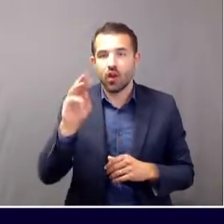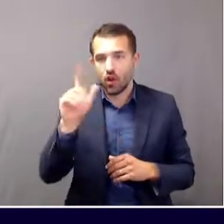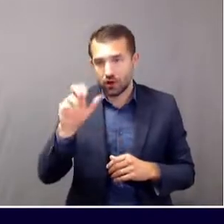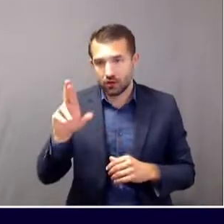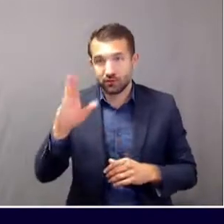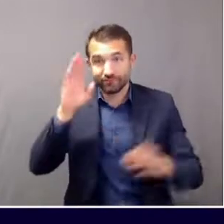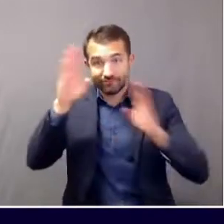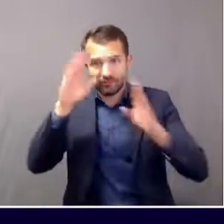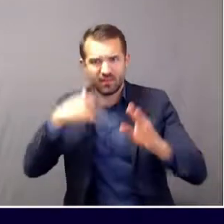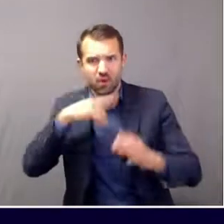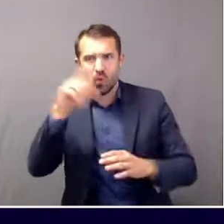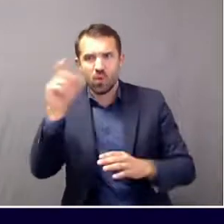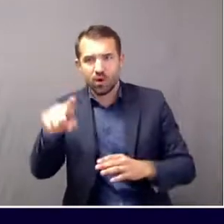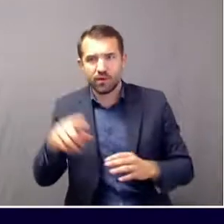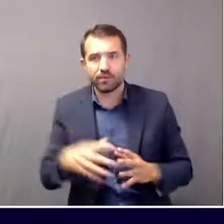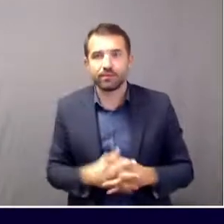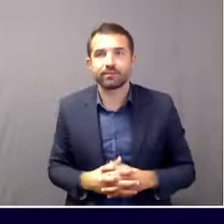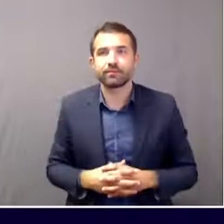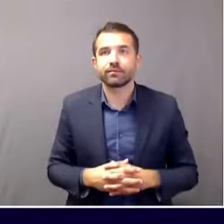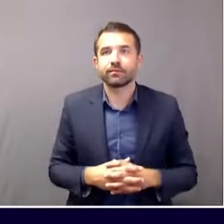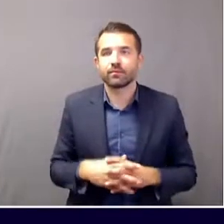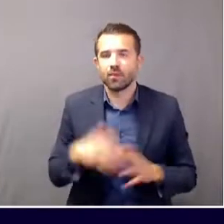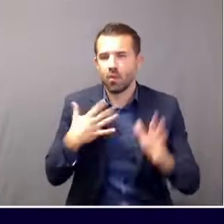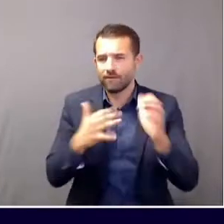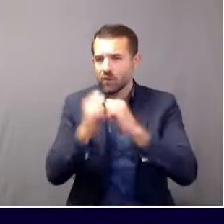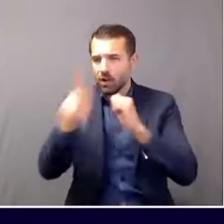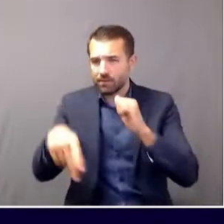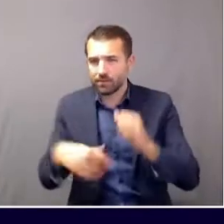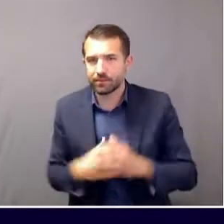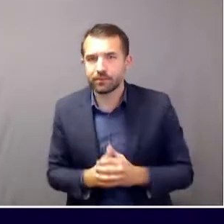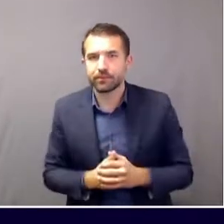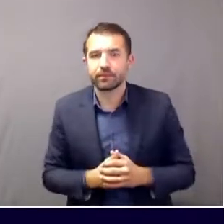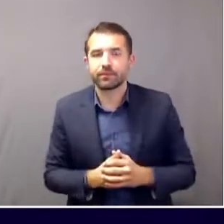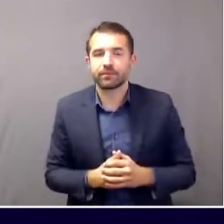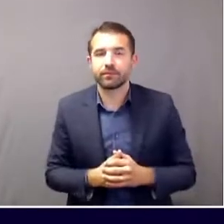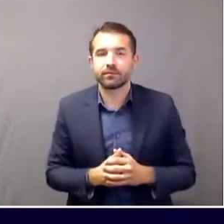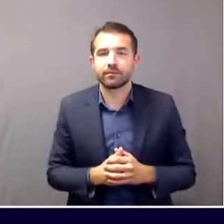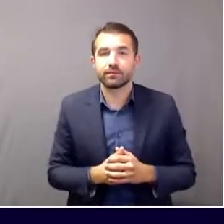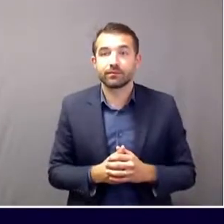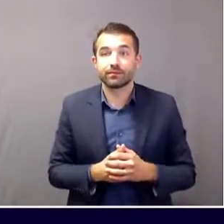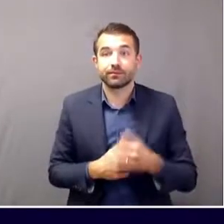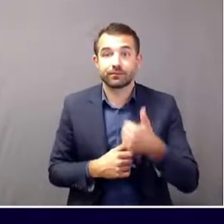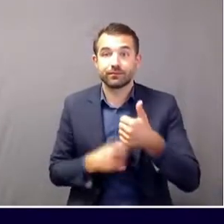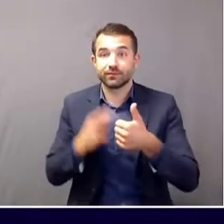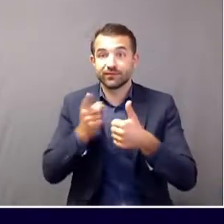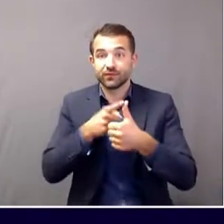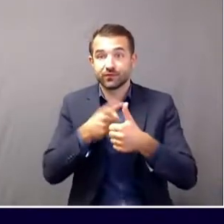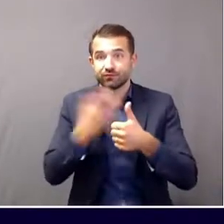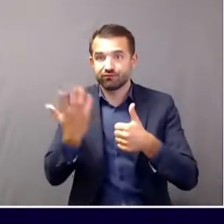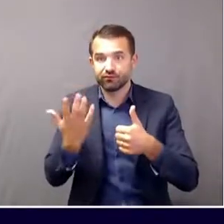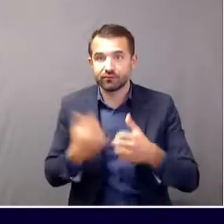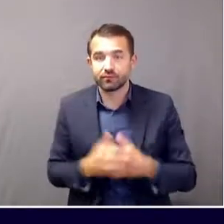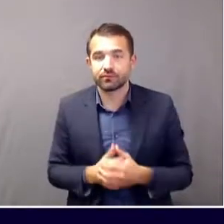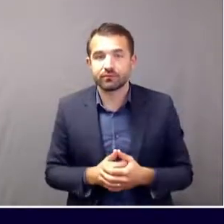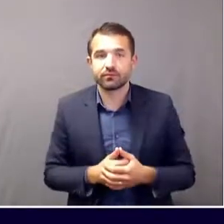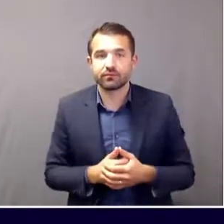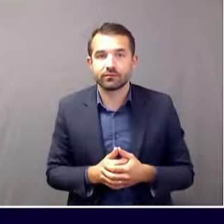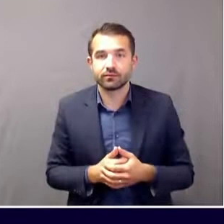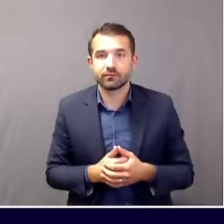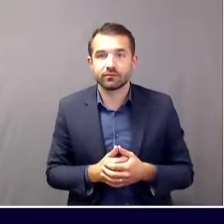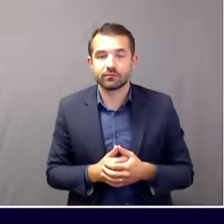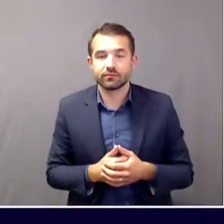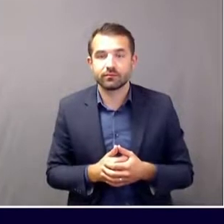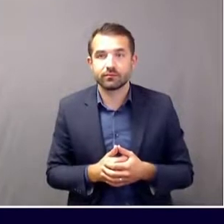follow up